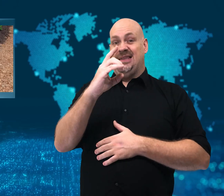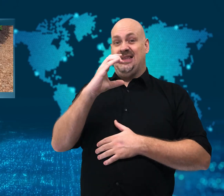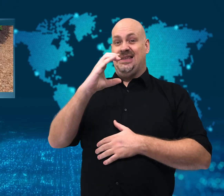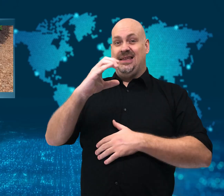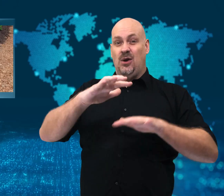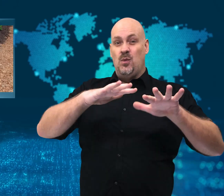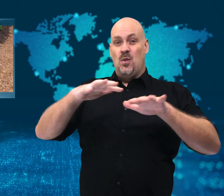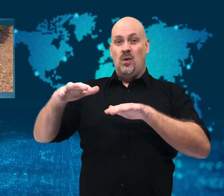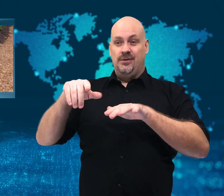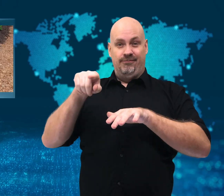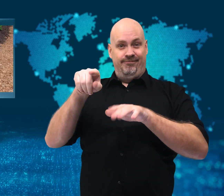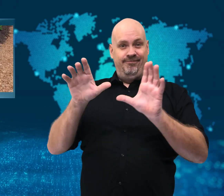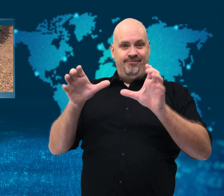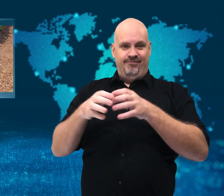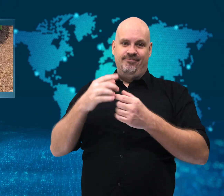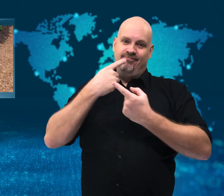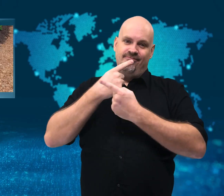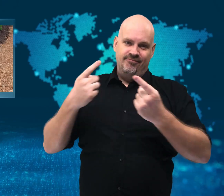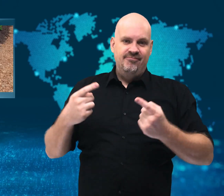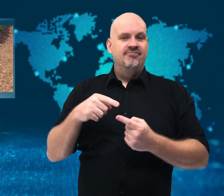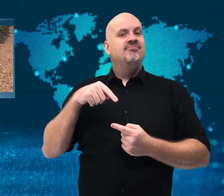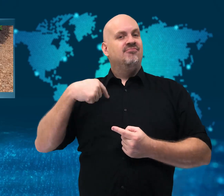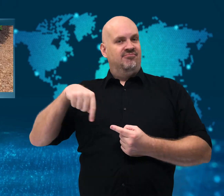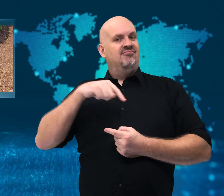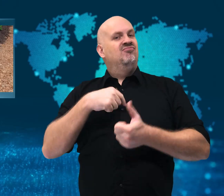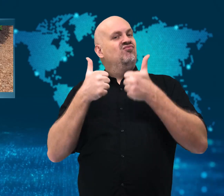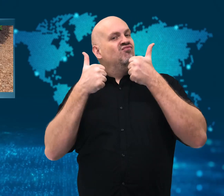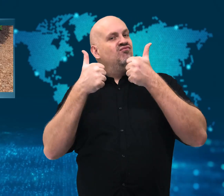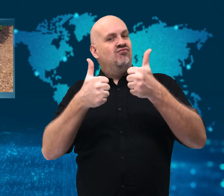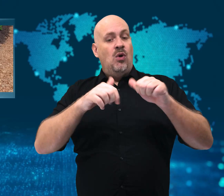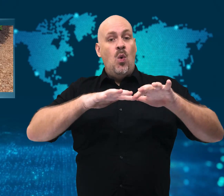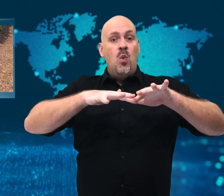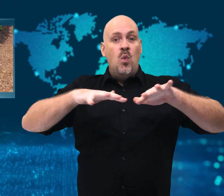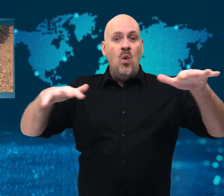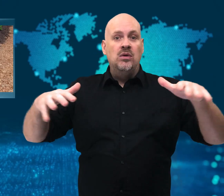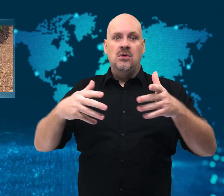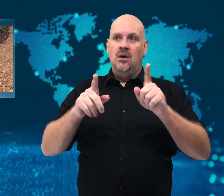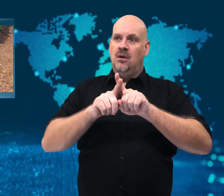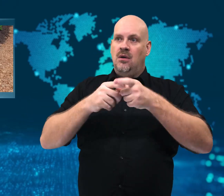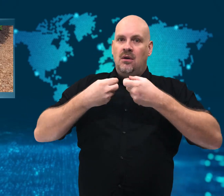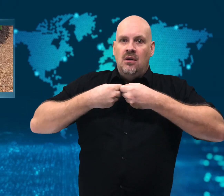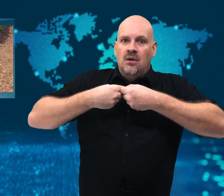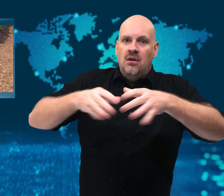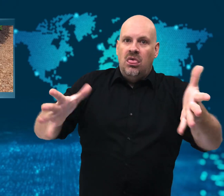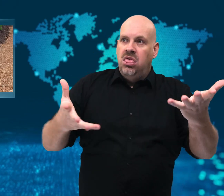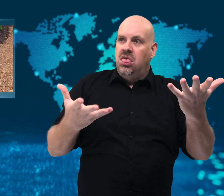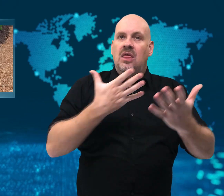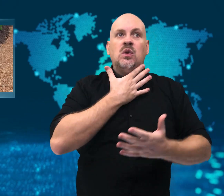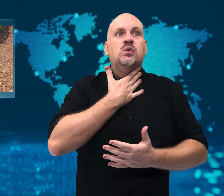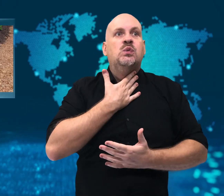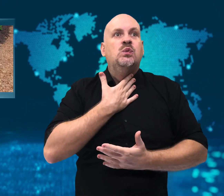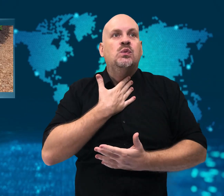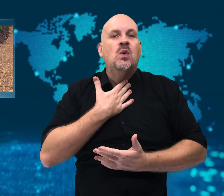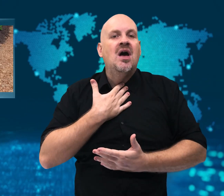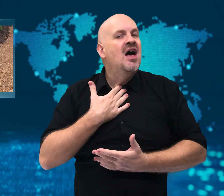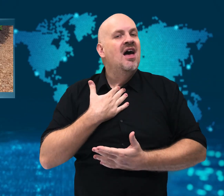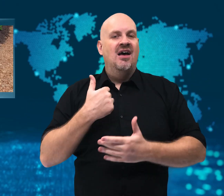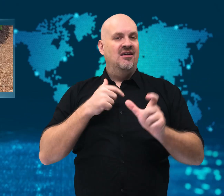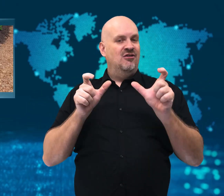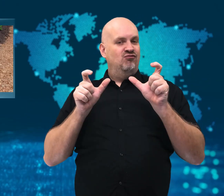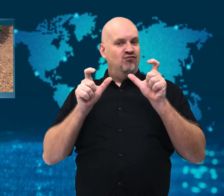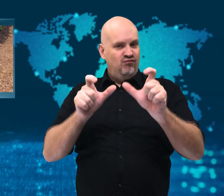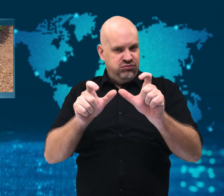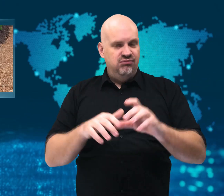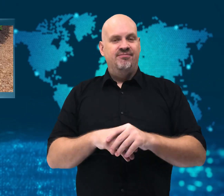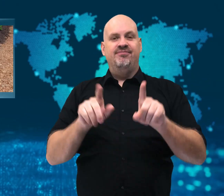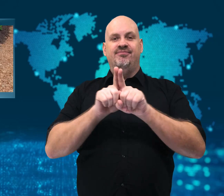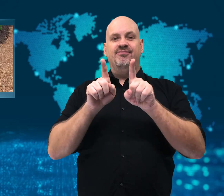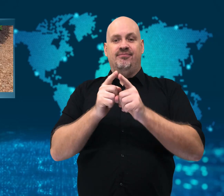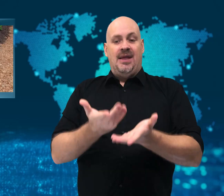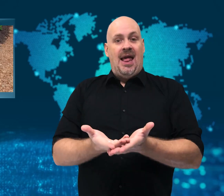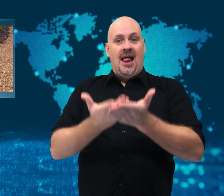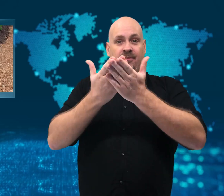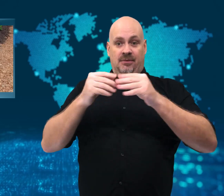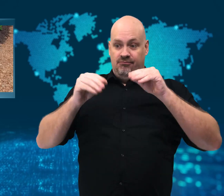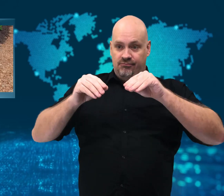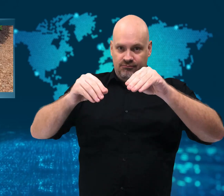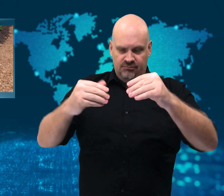“DC Water” boasts that it helps provide better drought resistance